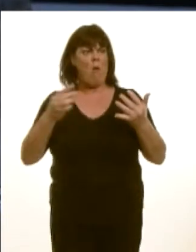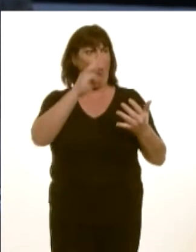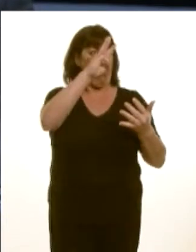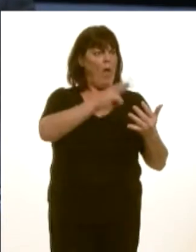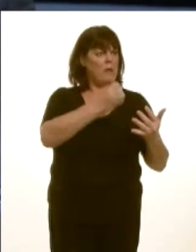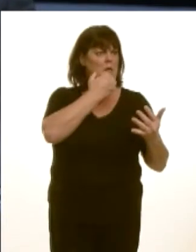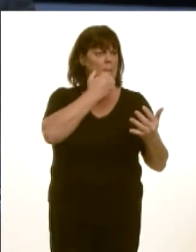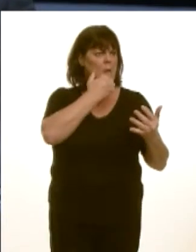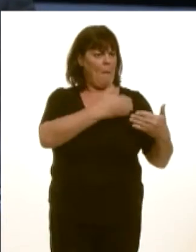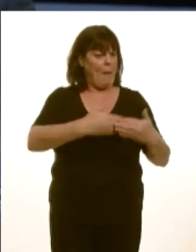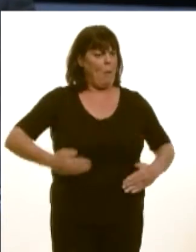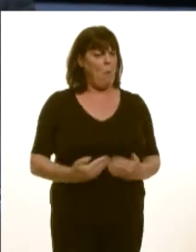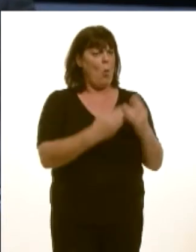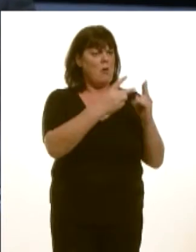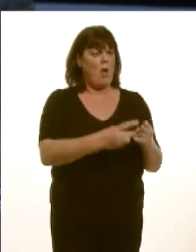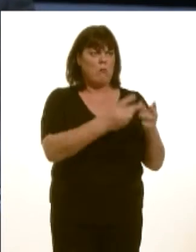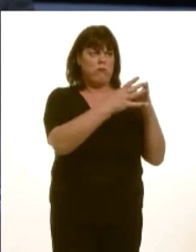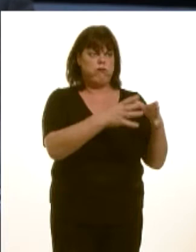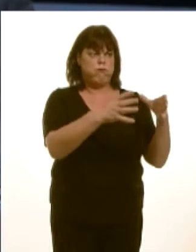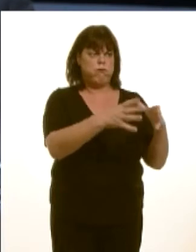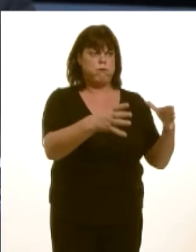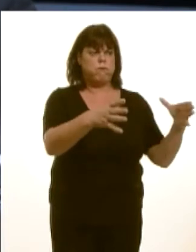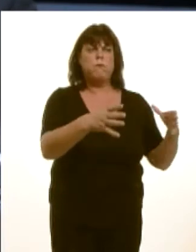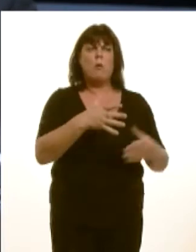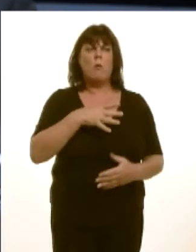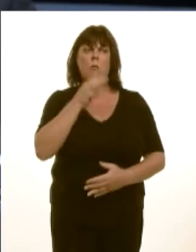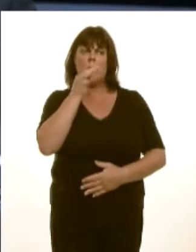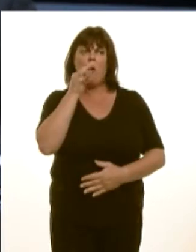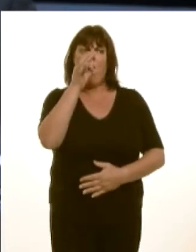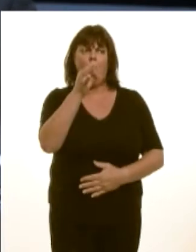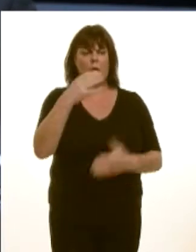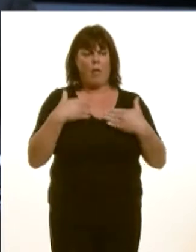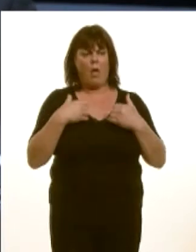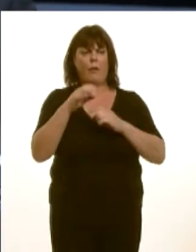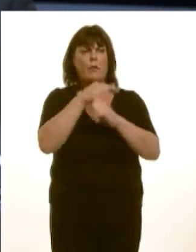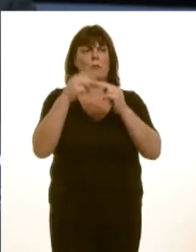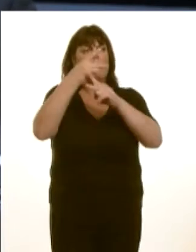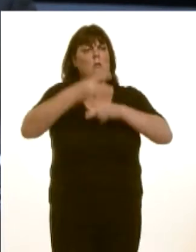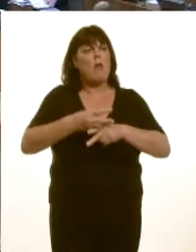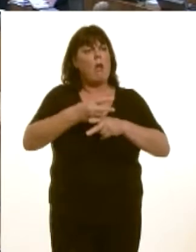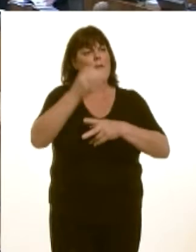What progress has your Government made in implementing the recommendations of the Health and Social Care Committee’s inquiry into this heart-breaking tragedy?